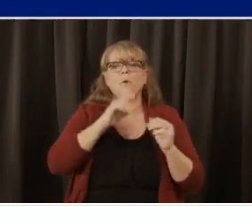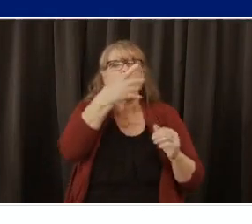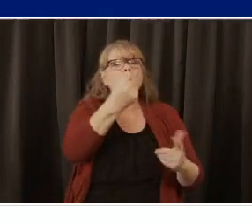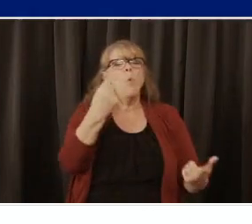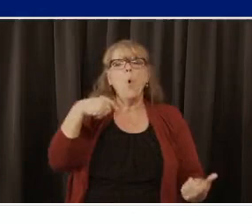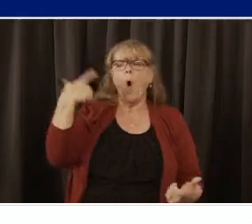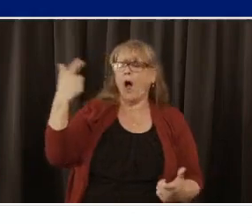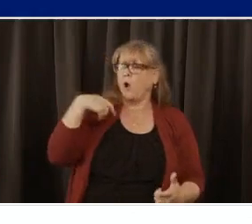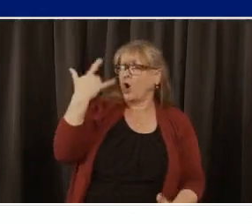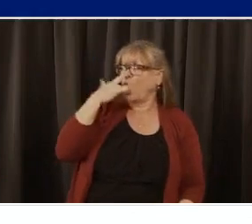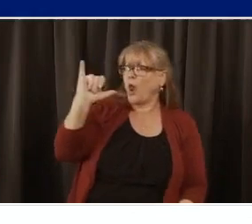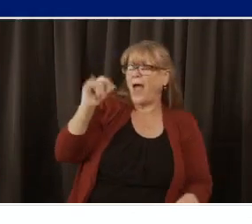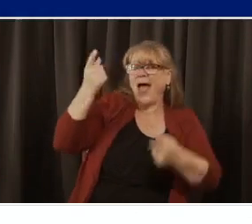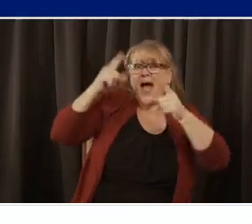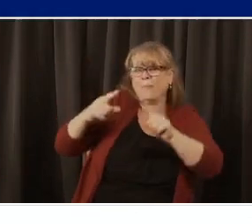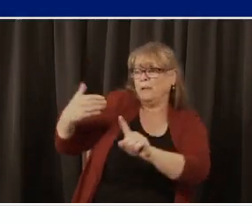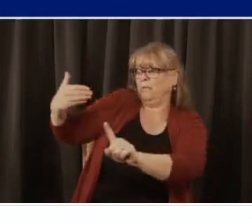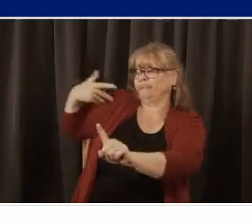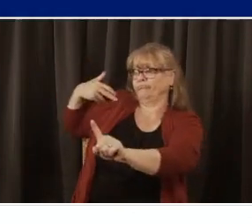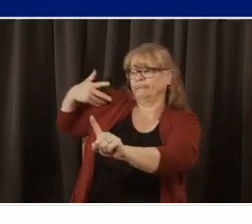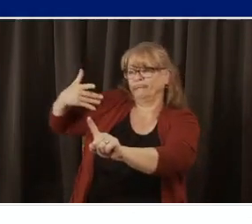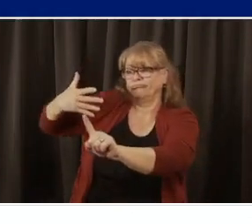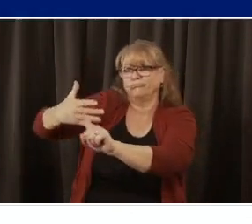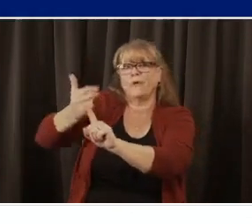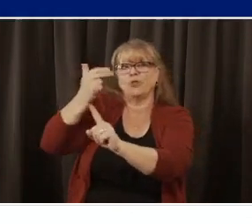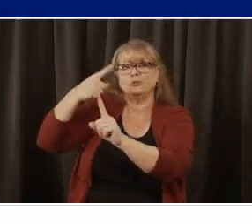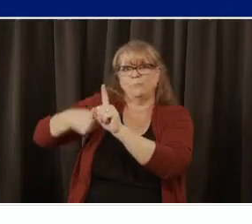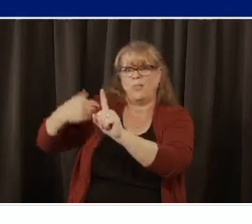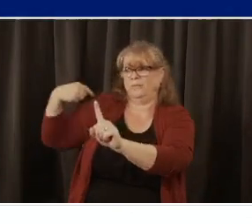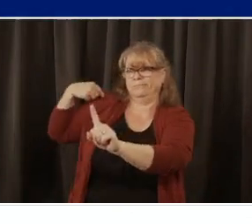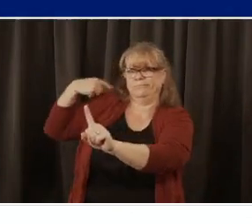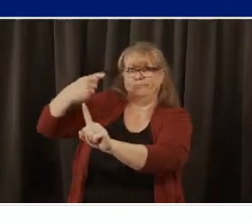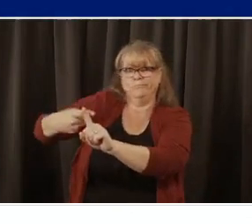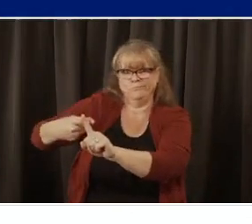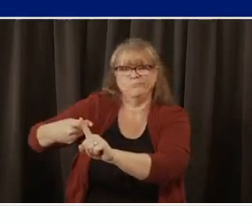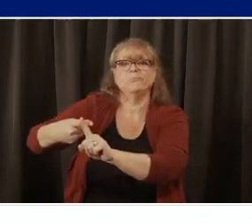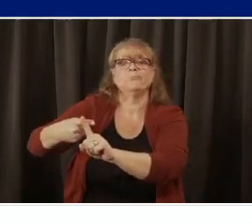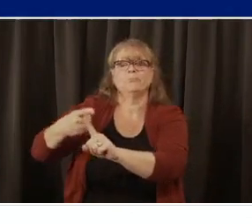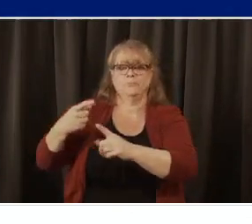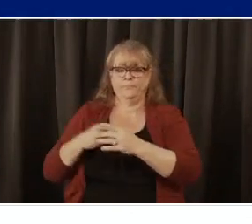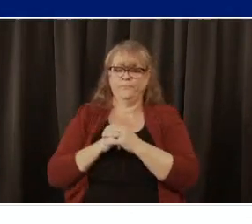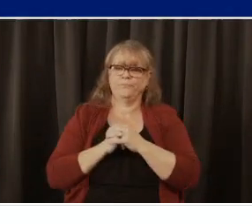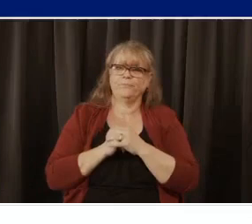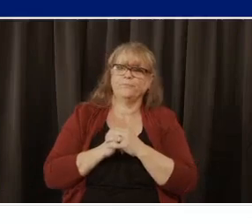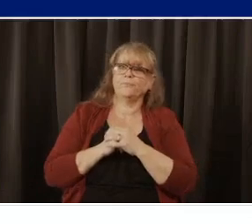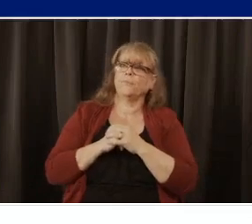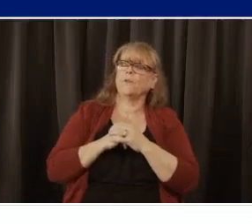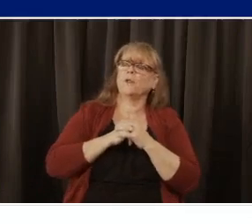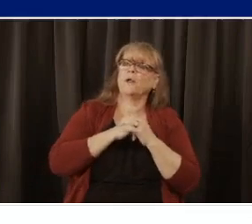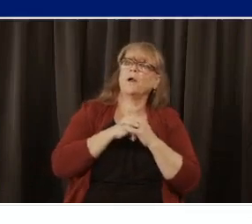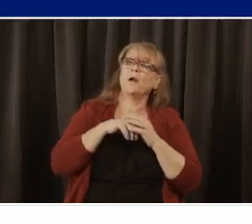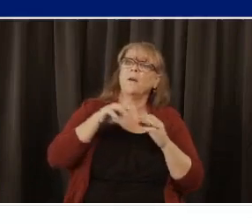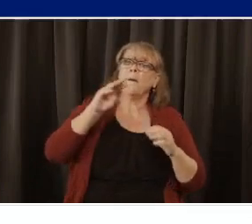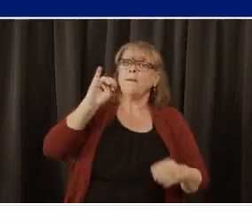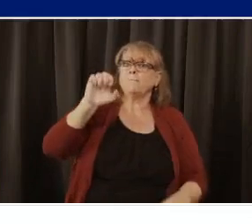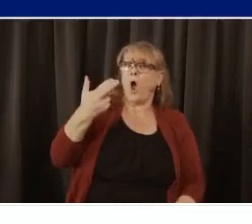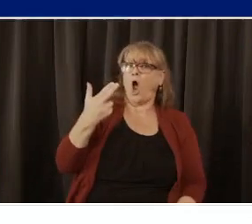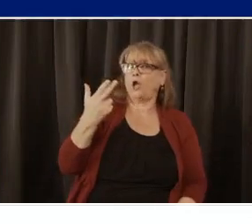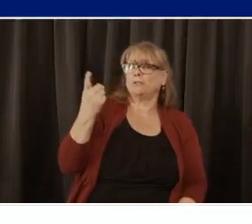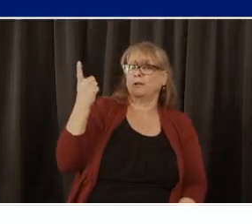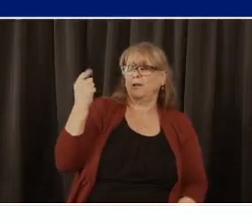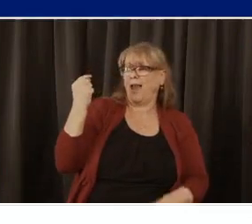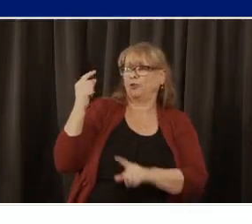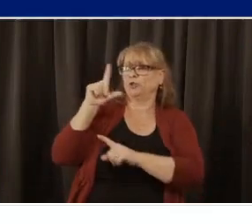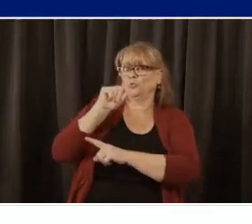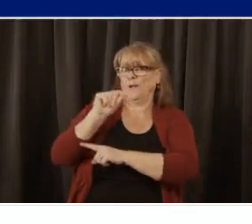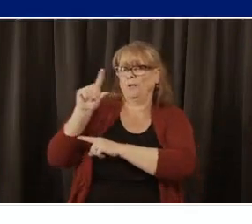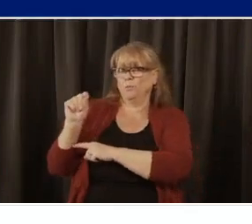are today. It was in March of 2020 that we found out that we were on our own. We had expected that